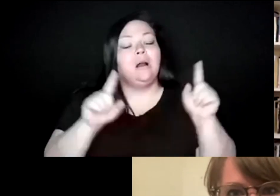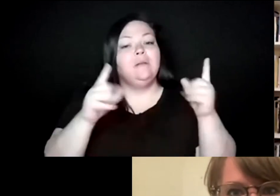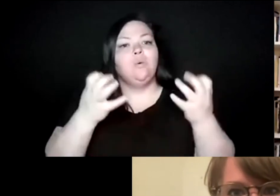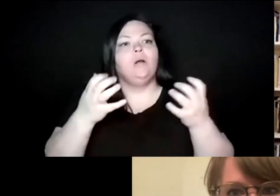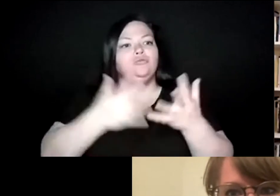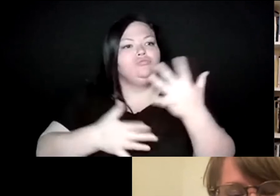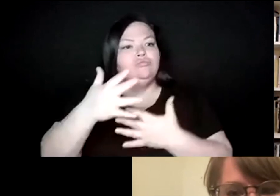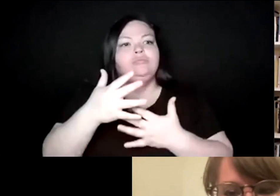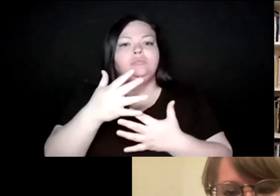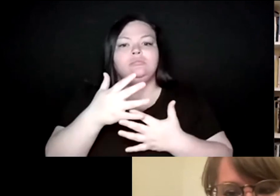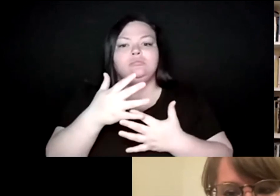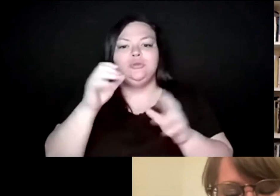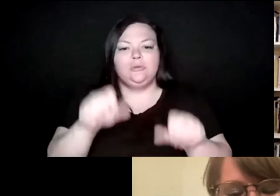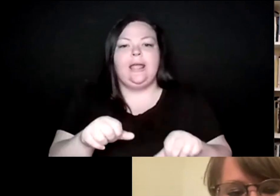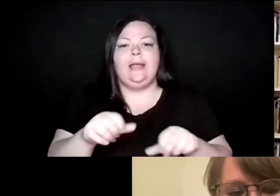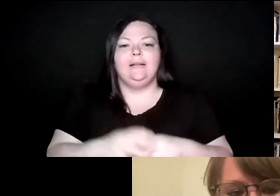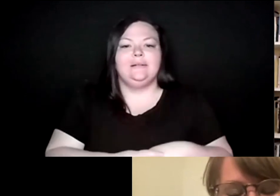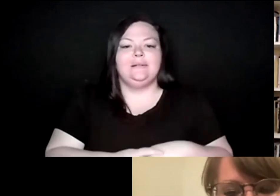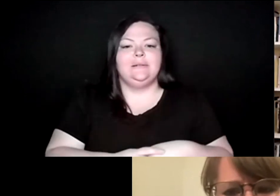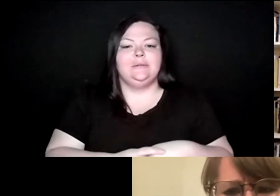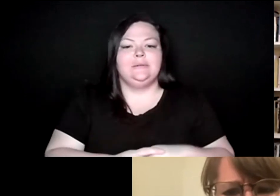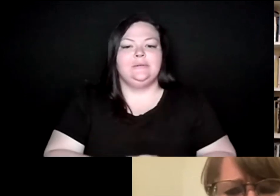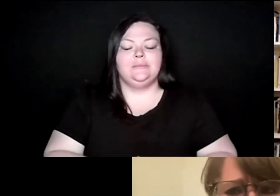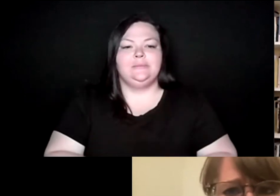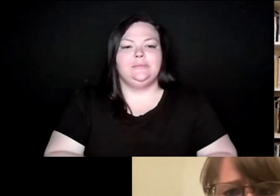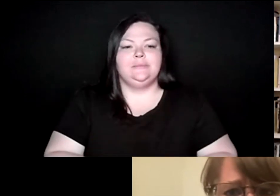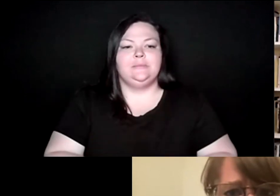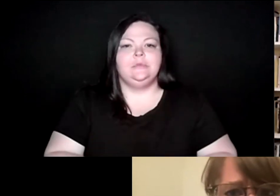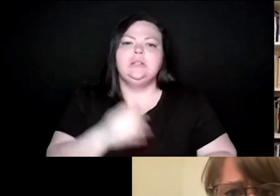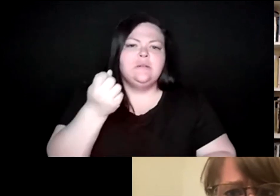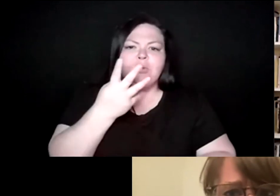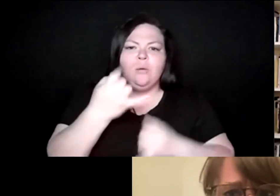out for a minute you're welcome to, um, just a couple of last things that Gwen is putting